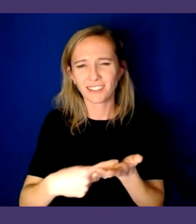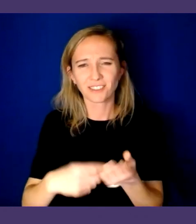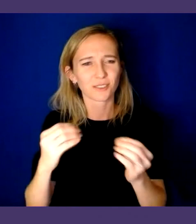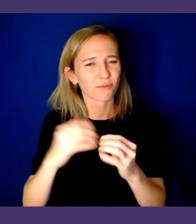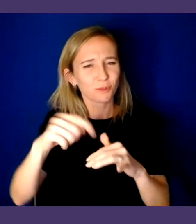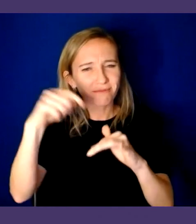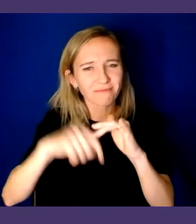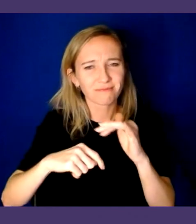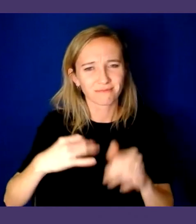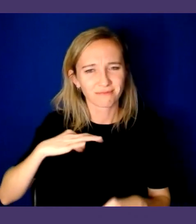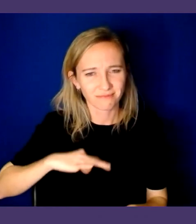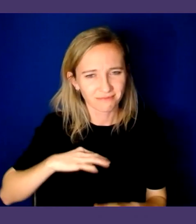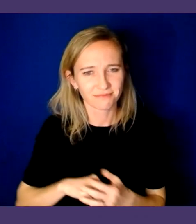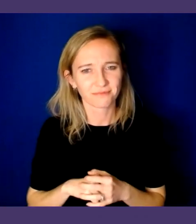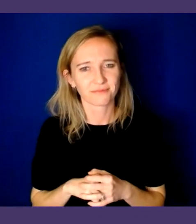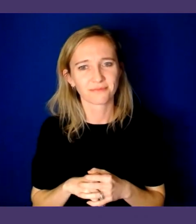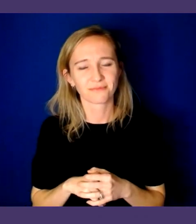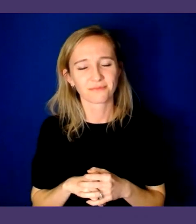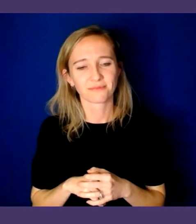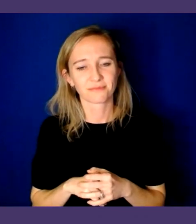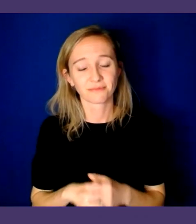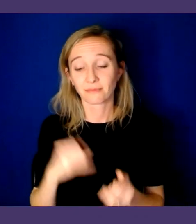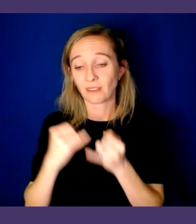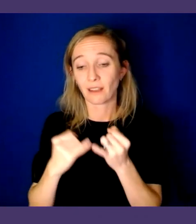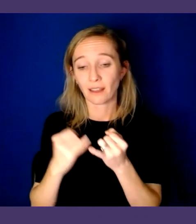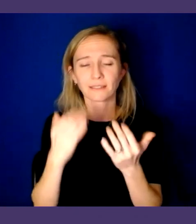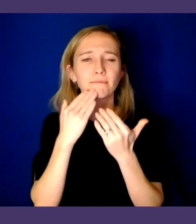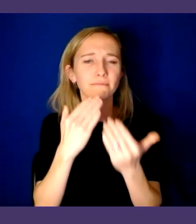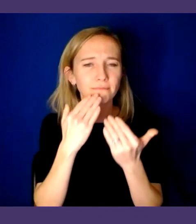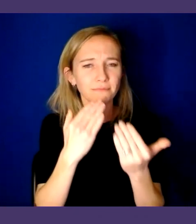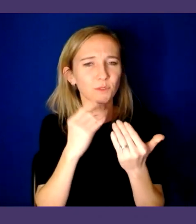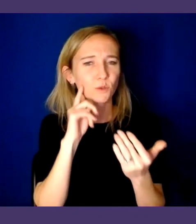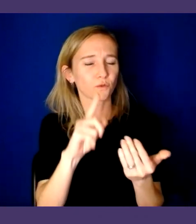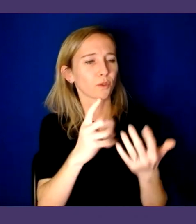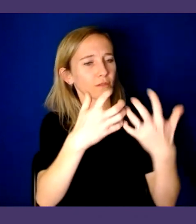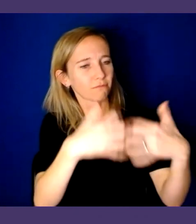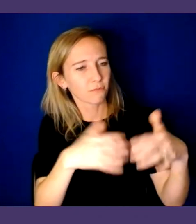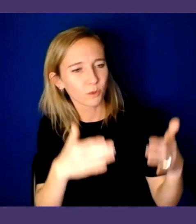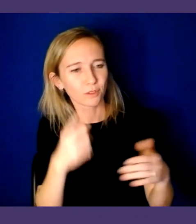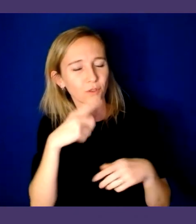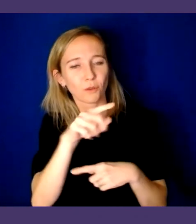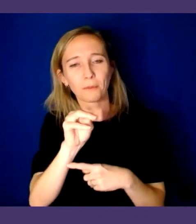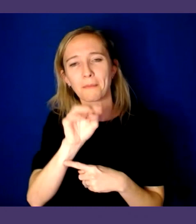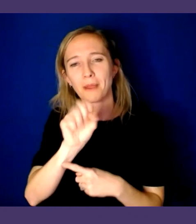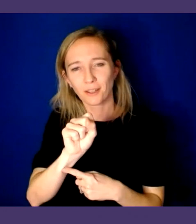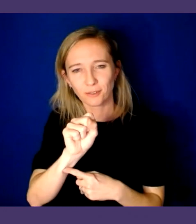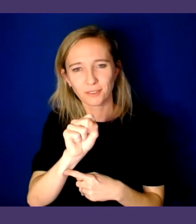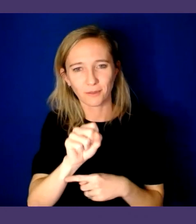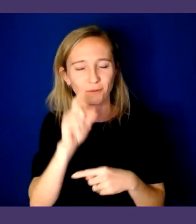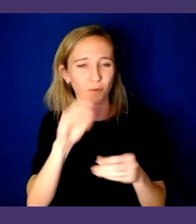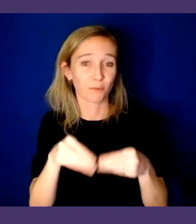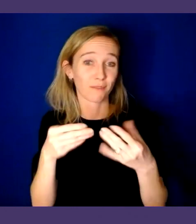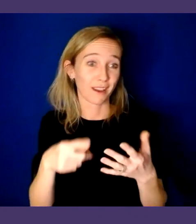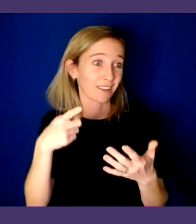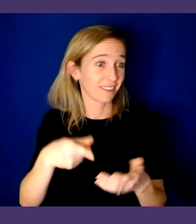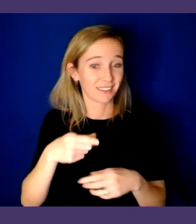Lastly, a big thank you to the organizers of the Microsoft Ability Summit, for providing us this platform to exchange ideas